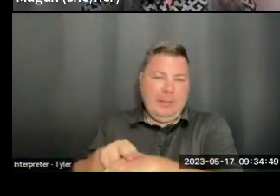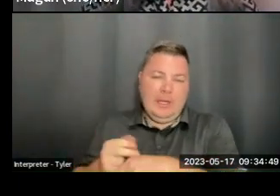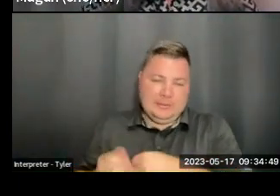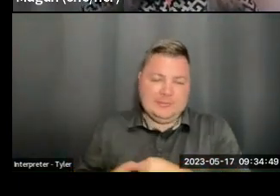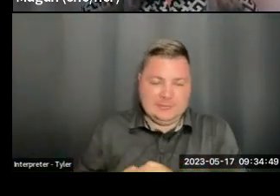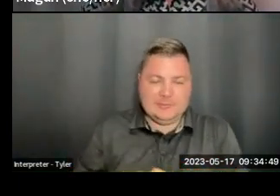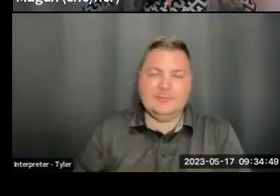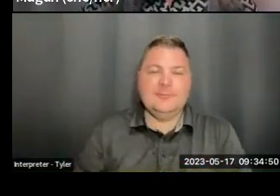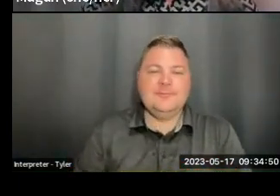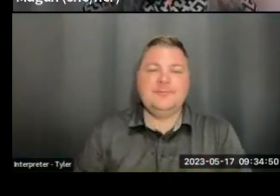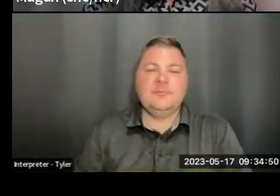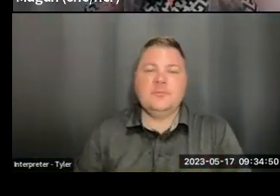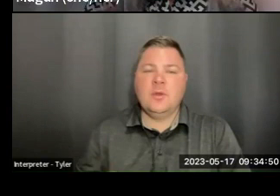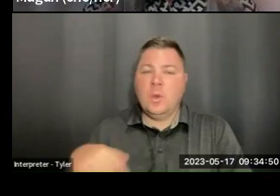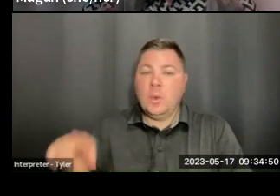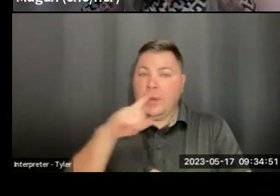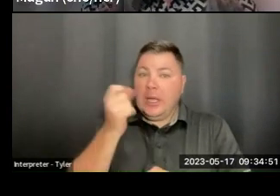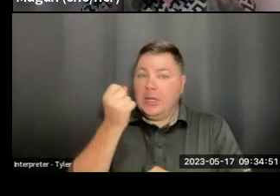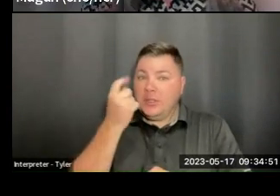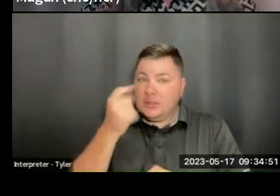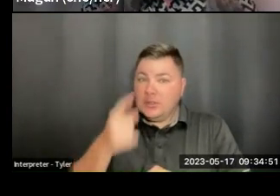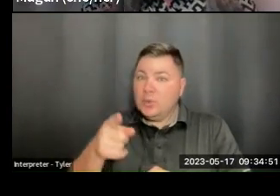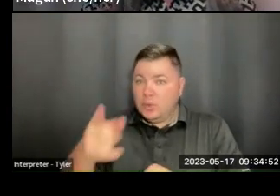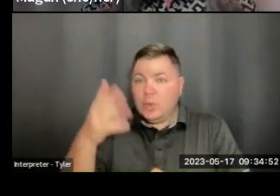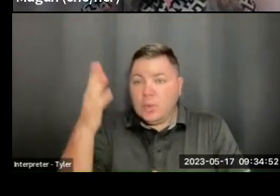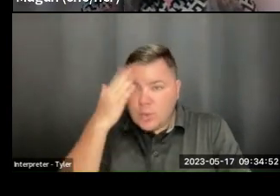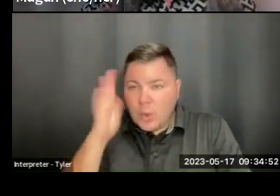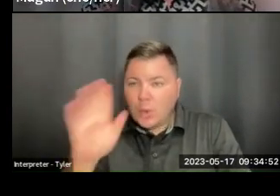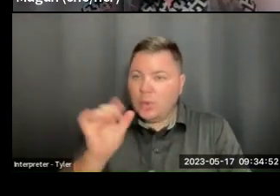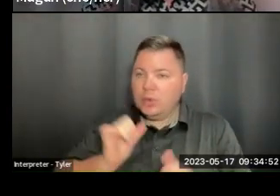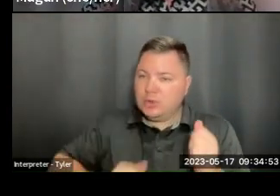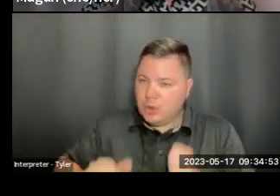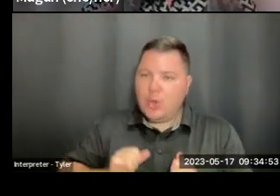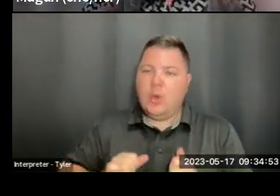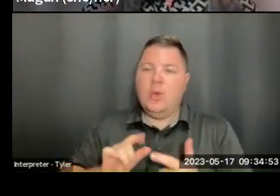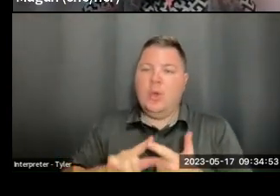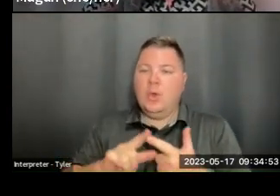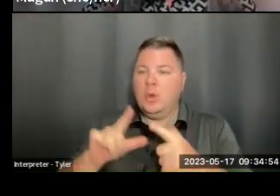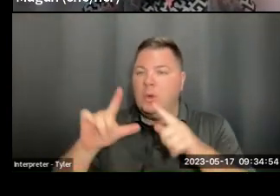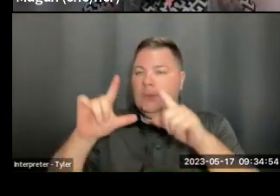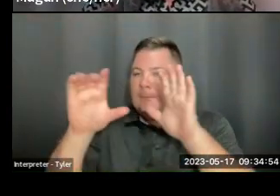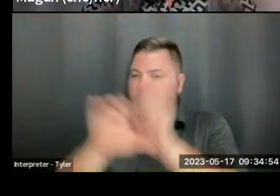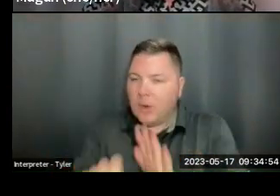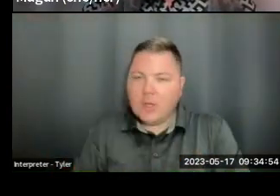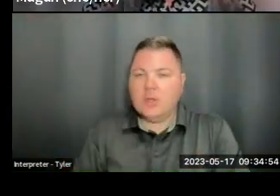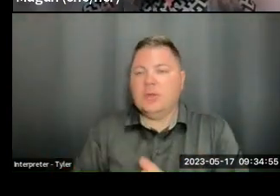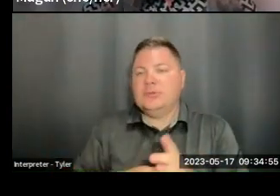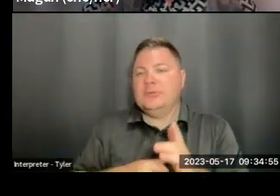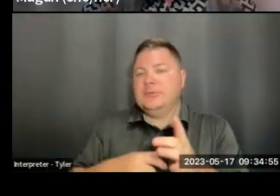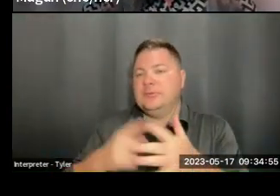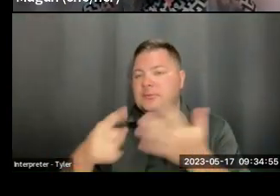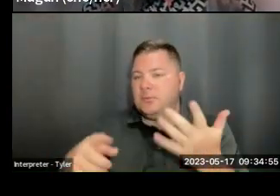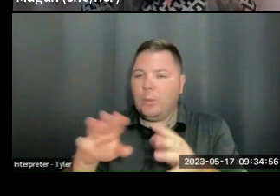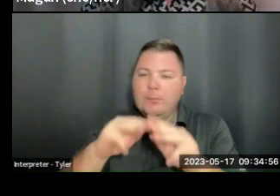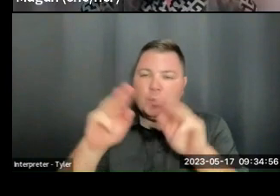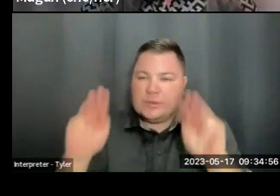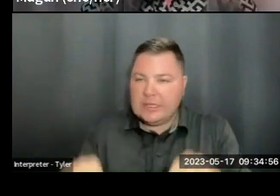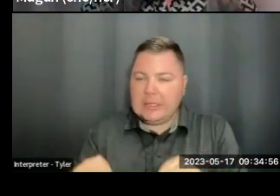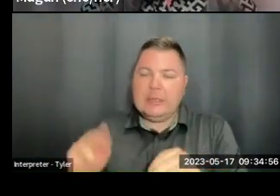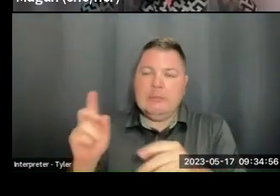Next, the description team knows best usually. We understand that you do know your